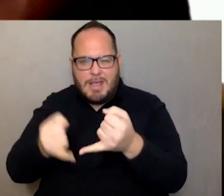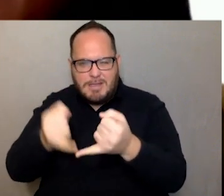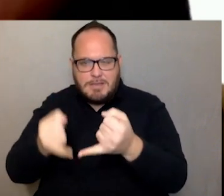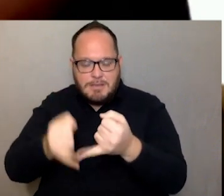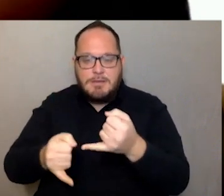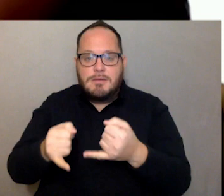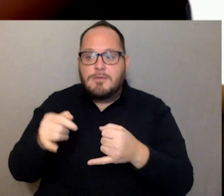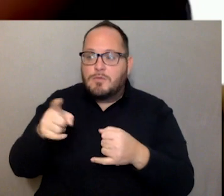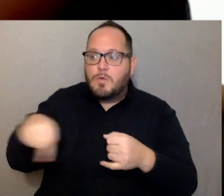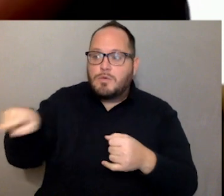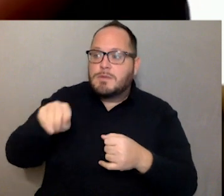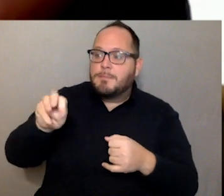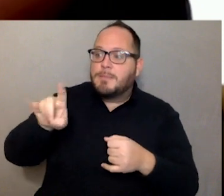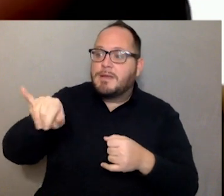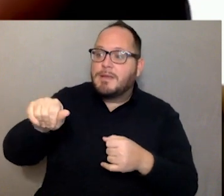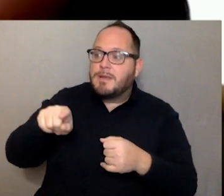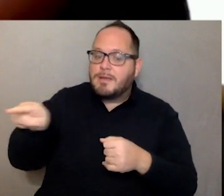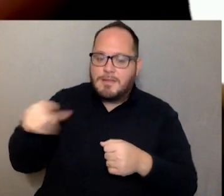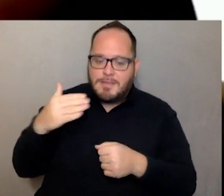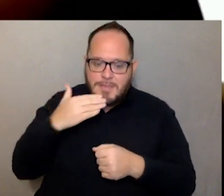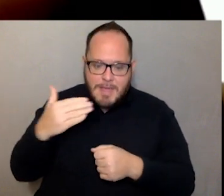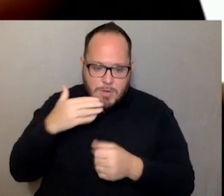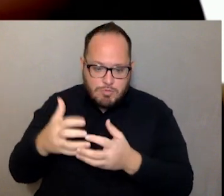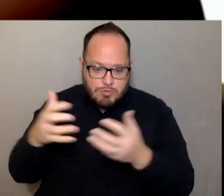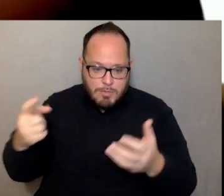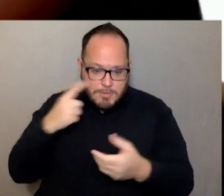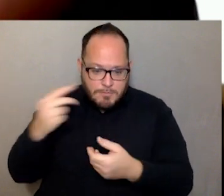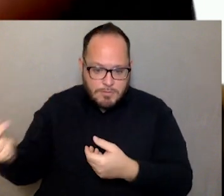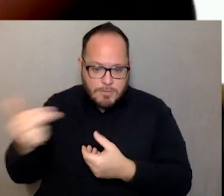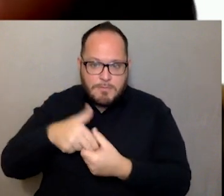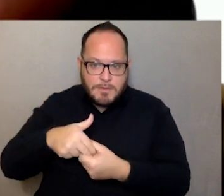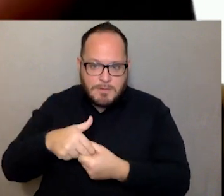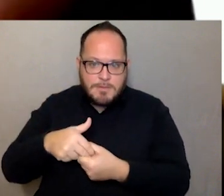HAVE DISABLED THE CHAT, AND IF YOU HAVEN'T ALREADY DONE SO, PLEASE IDENTIFY YOURSELF IN YOUR ZOOM SCREEN SO OUR PUBLIC